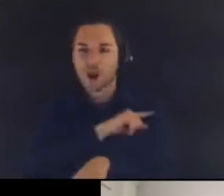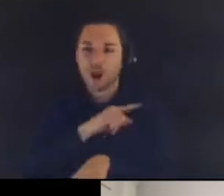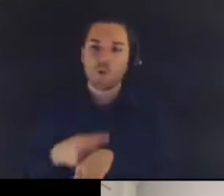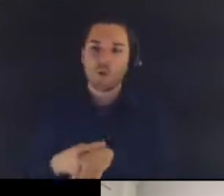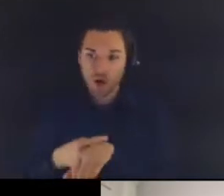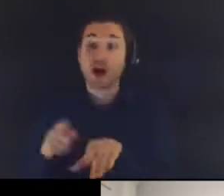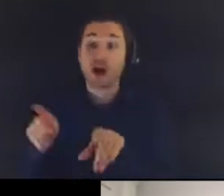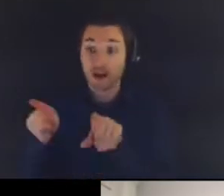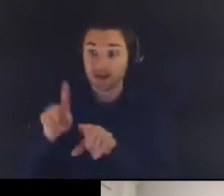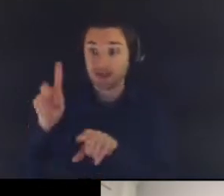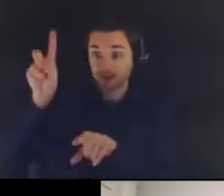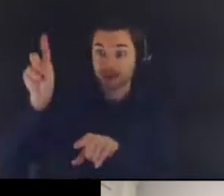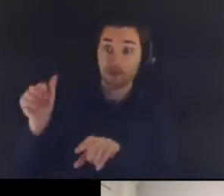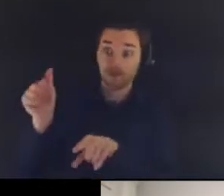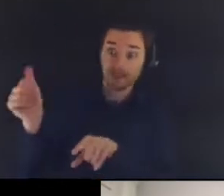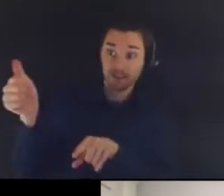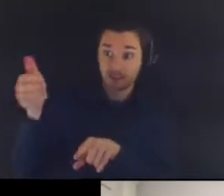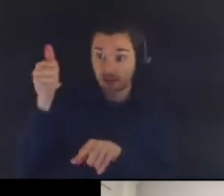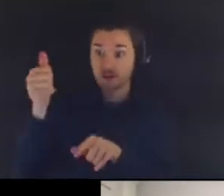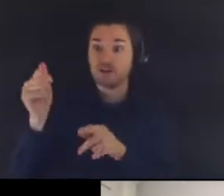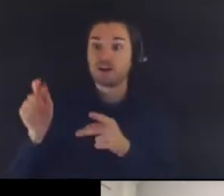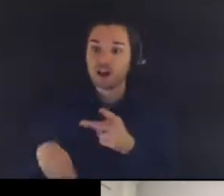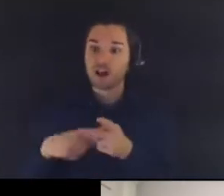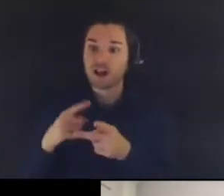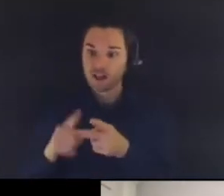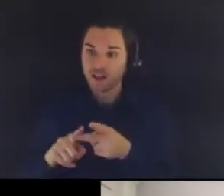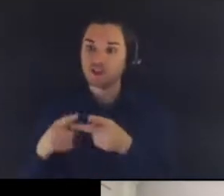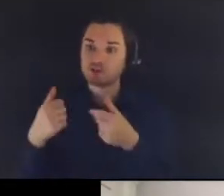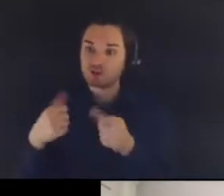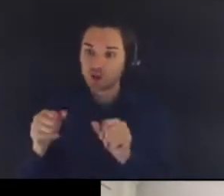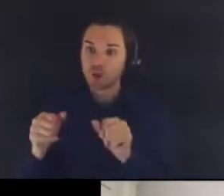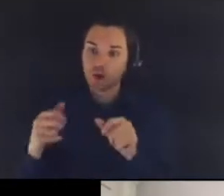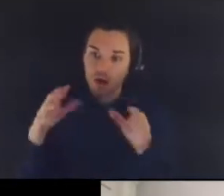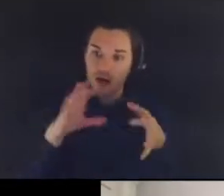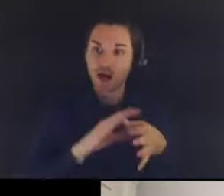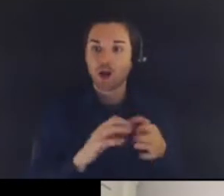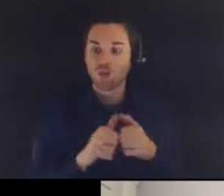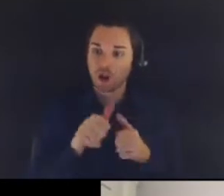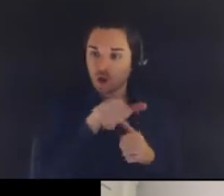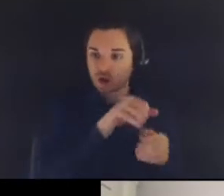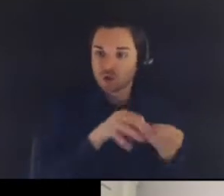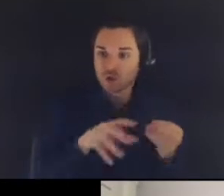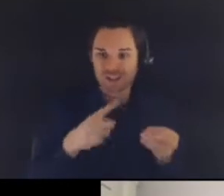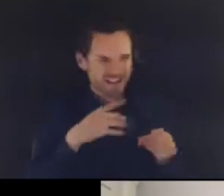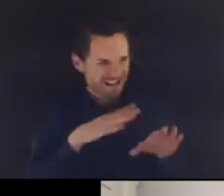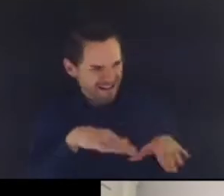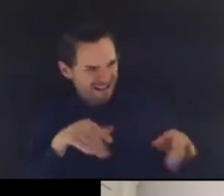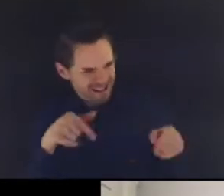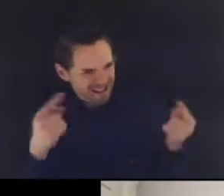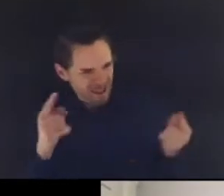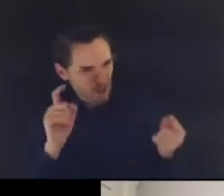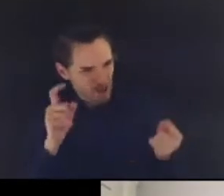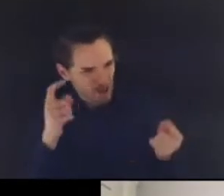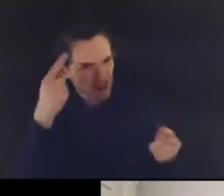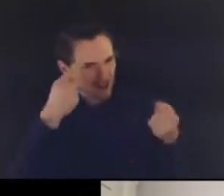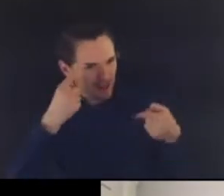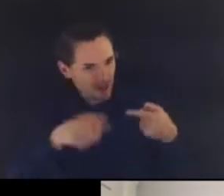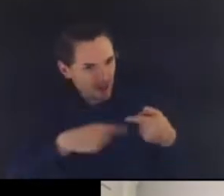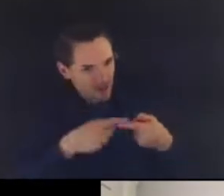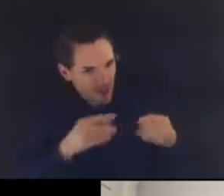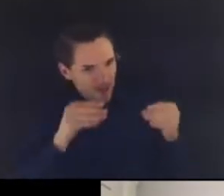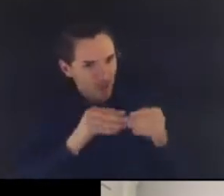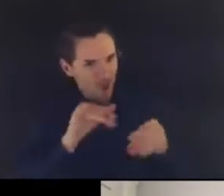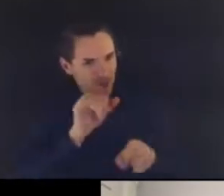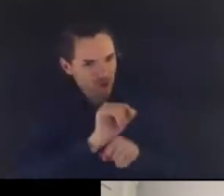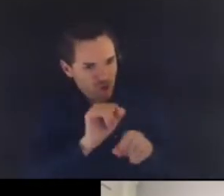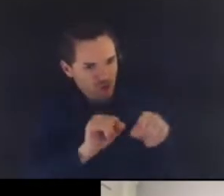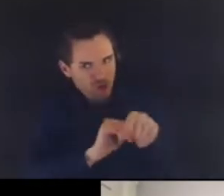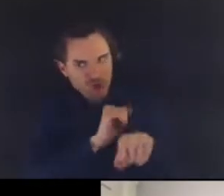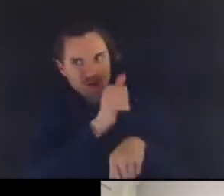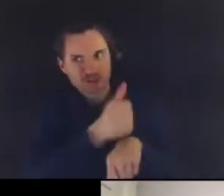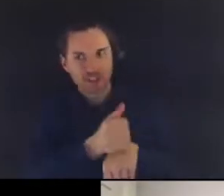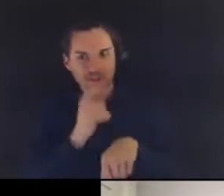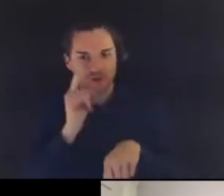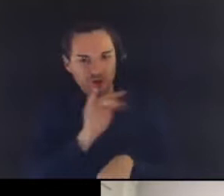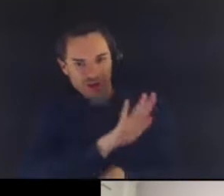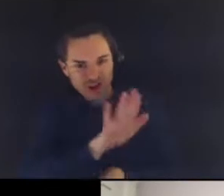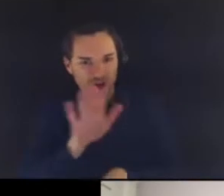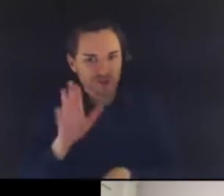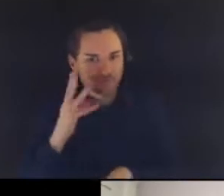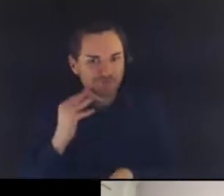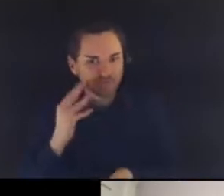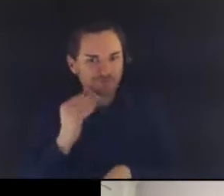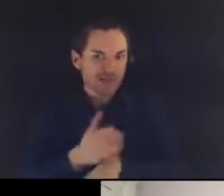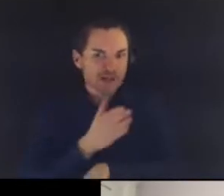to think about and a structure that you need. Edmund Asiedu